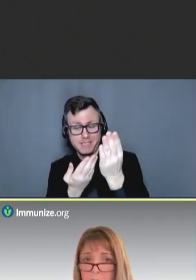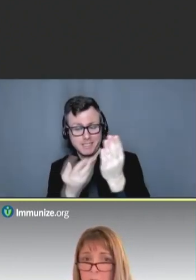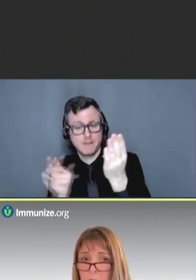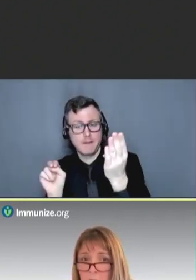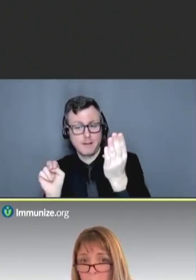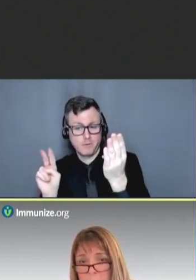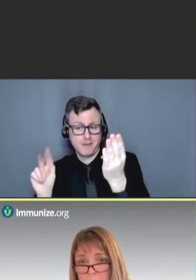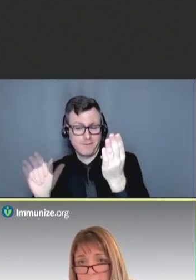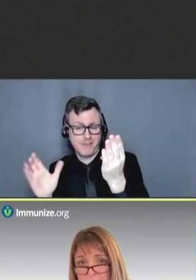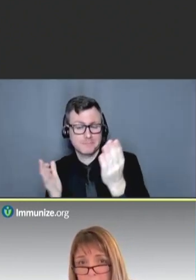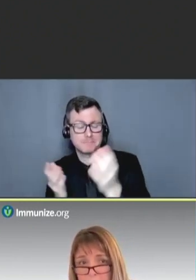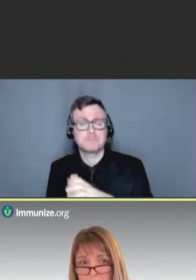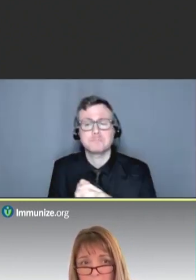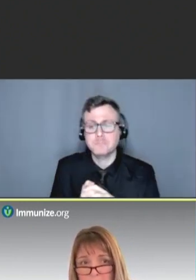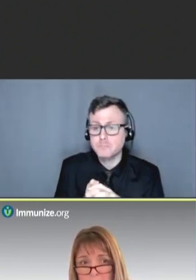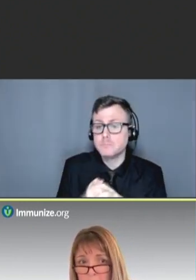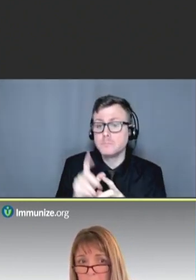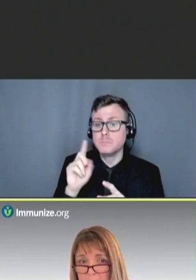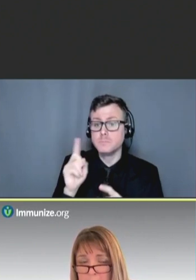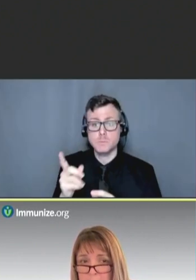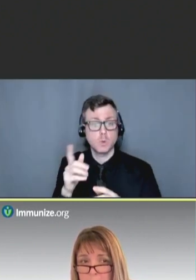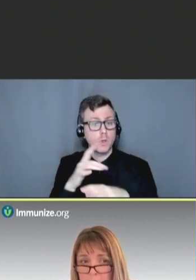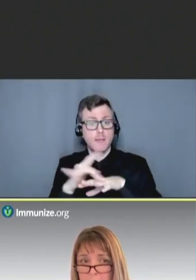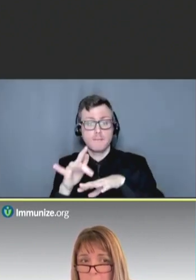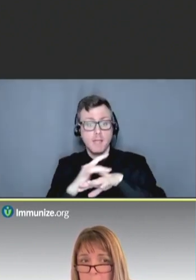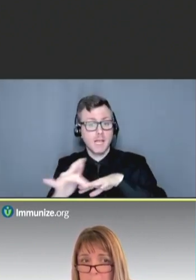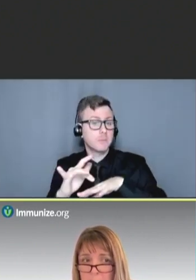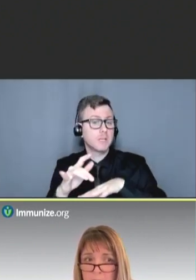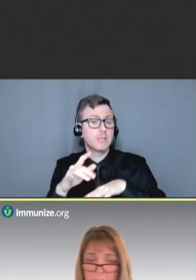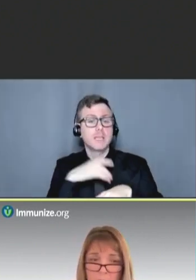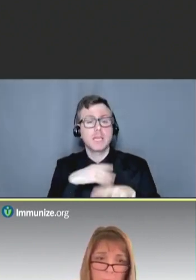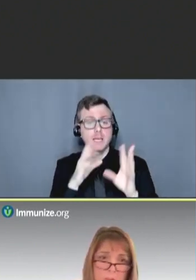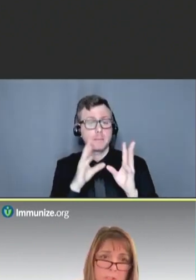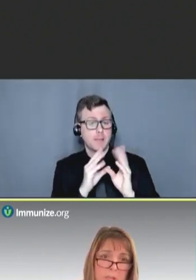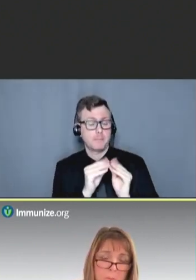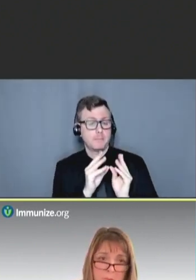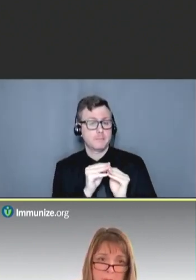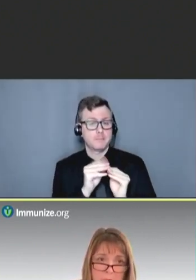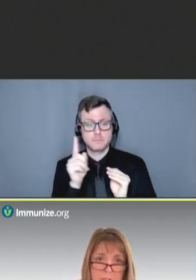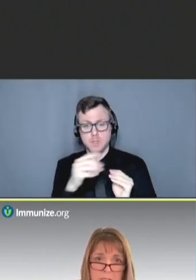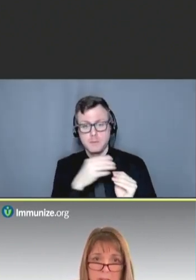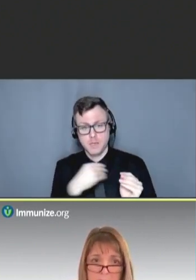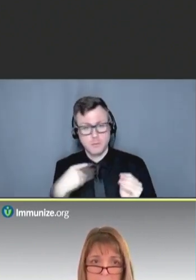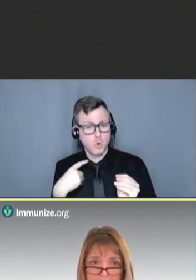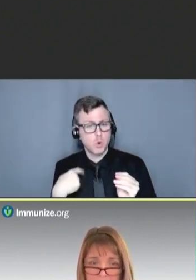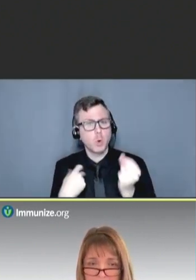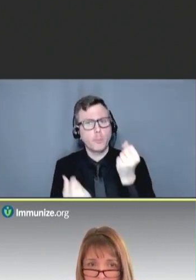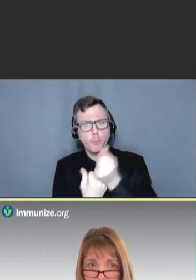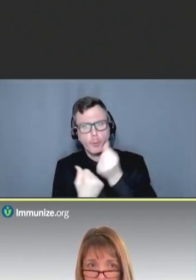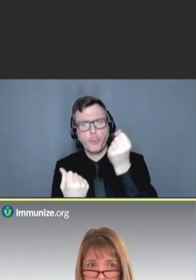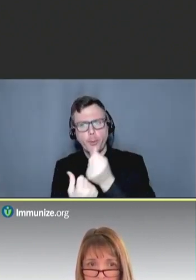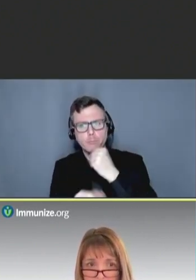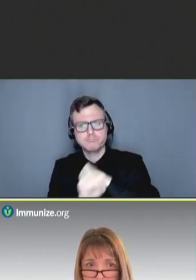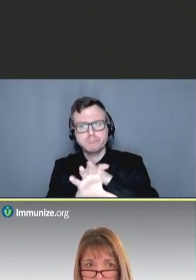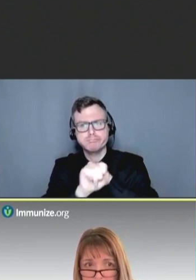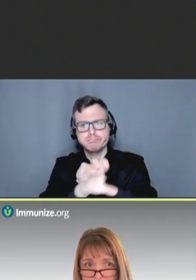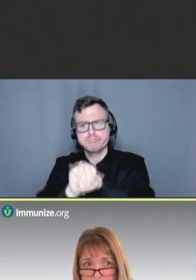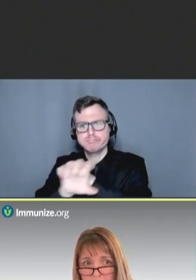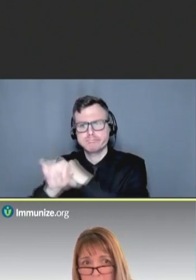Once those standards are available, then summit members work to help promote those standards among their memberships.